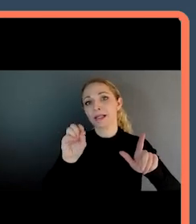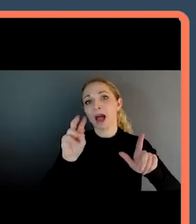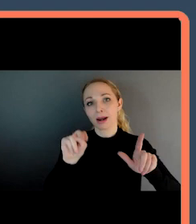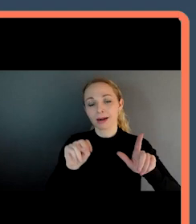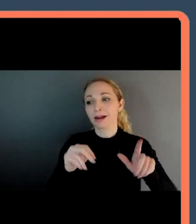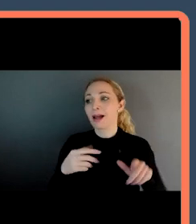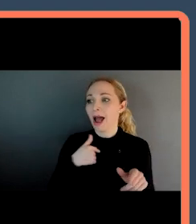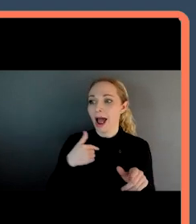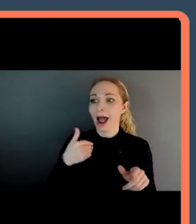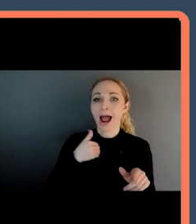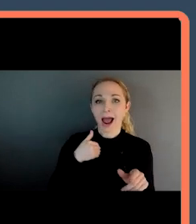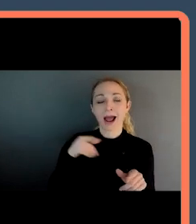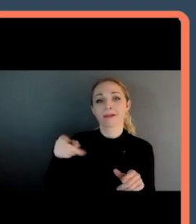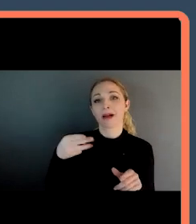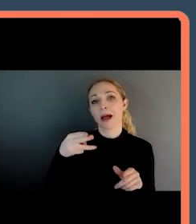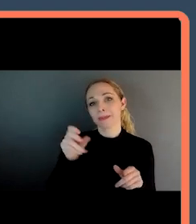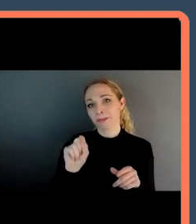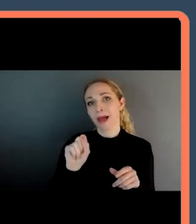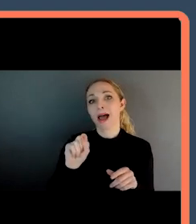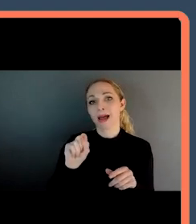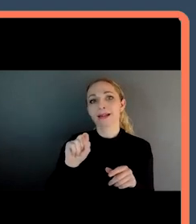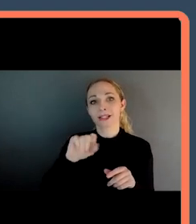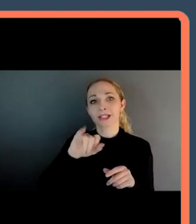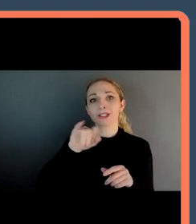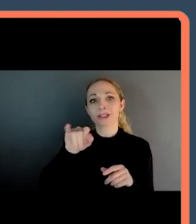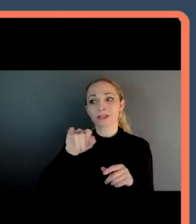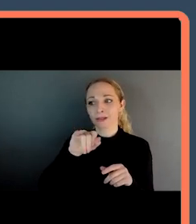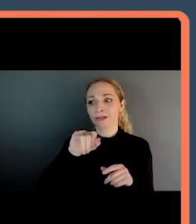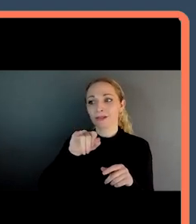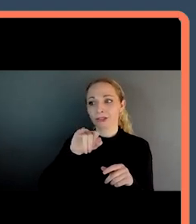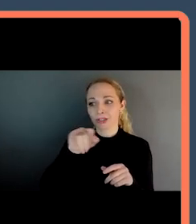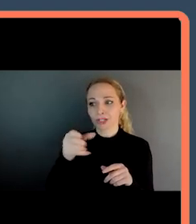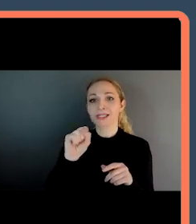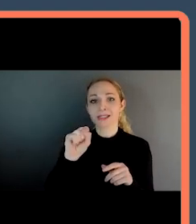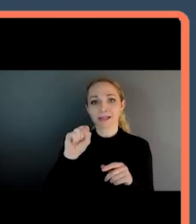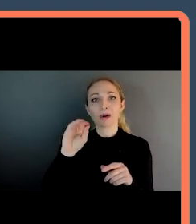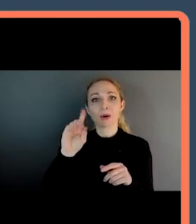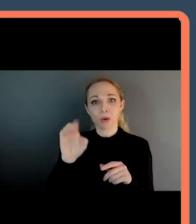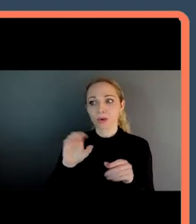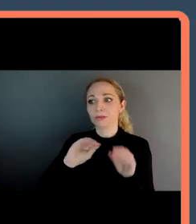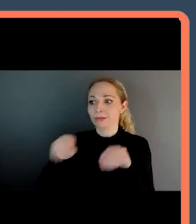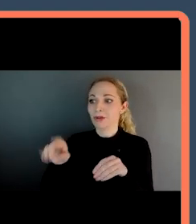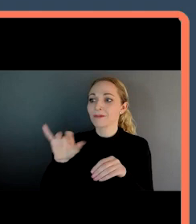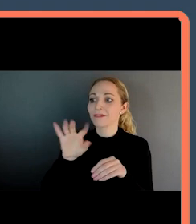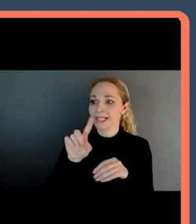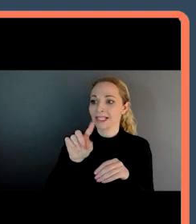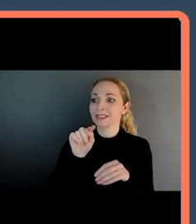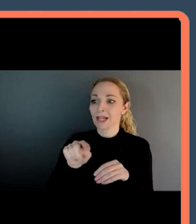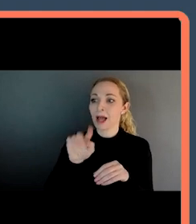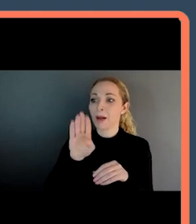HubSpot VS CODE EXTENSION INSTALLED, I CAN DO THIS.